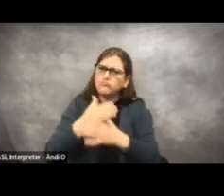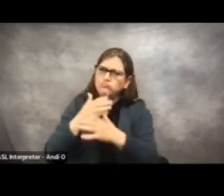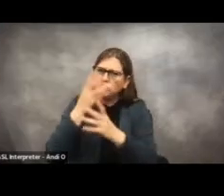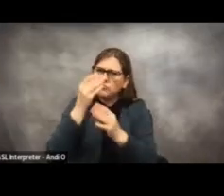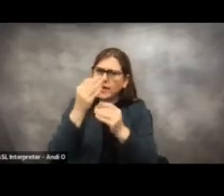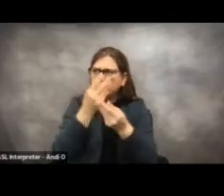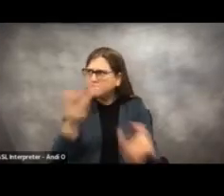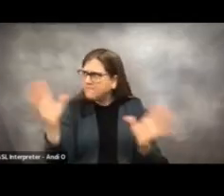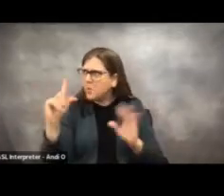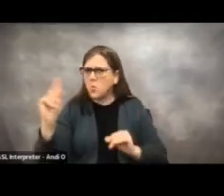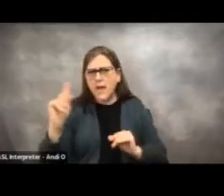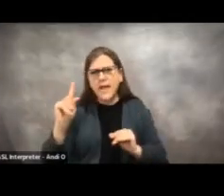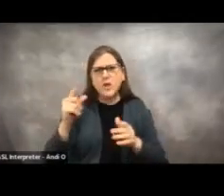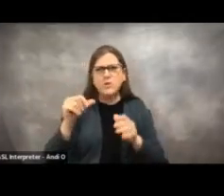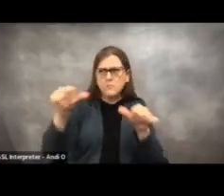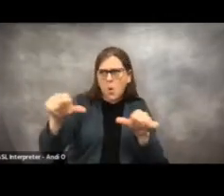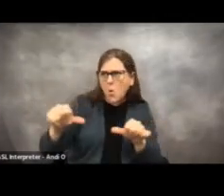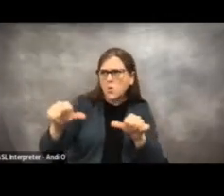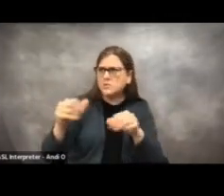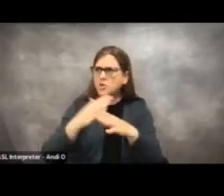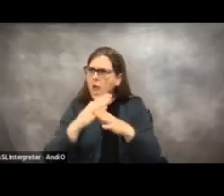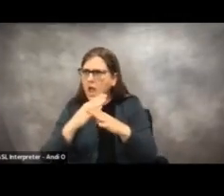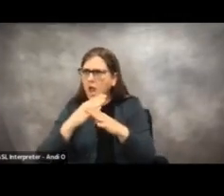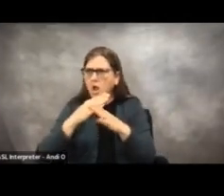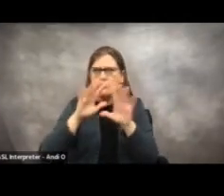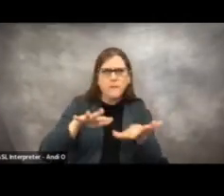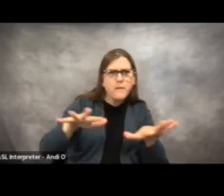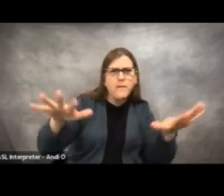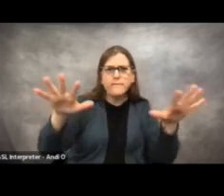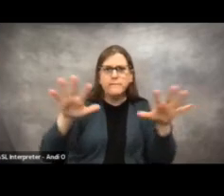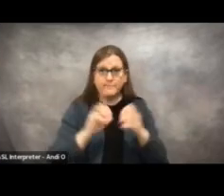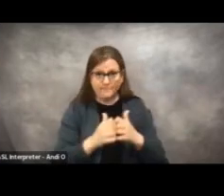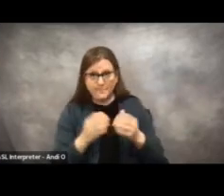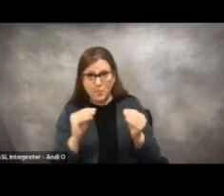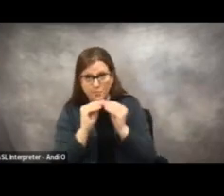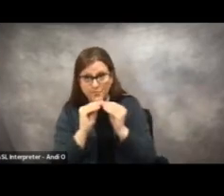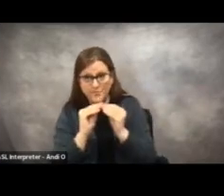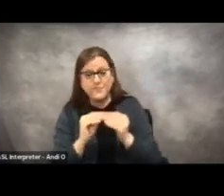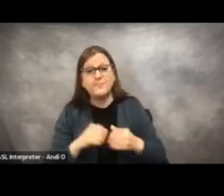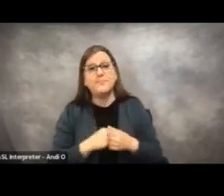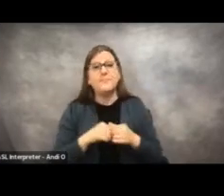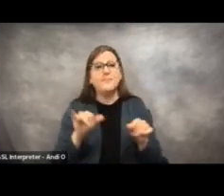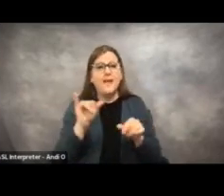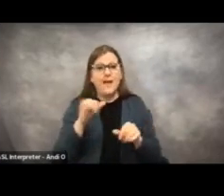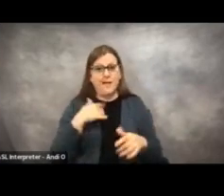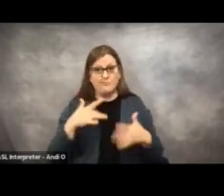share this guide within your platforms and your states. And I'm excited as we as we kind of